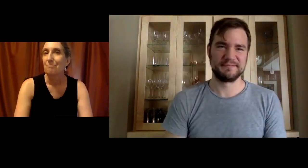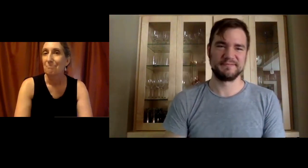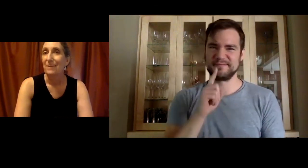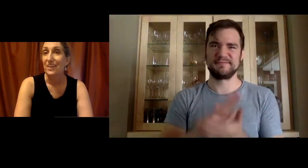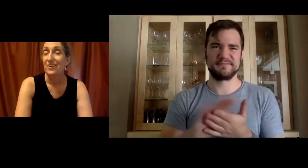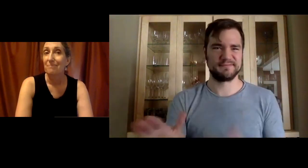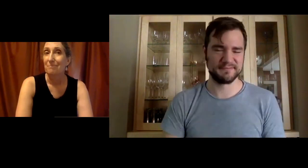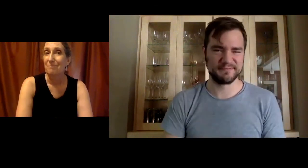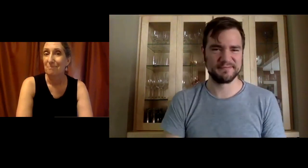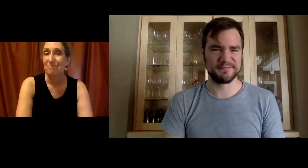I agree.